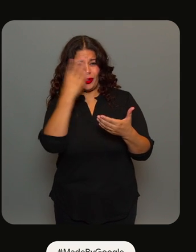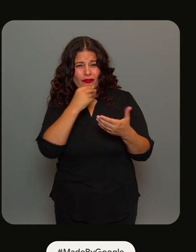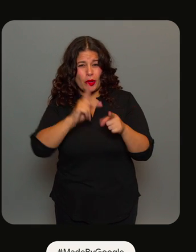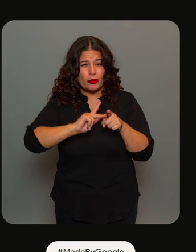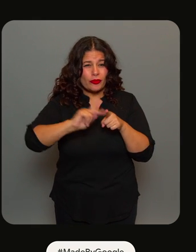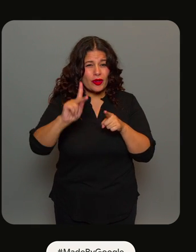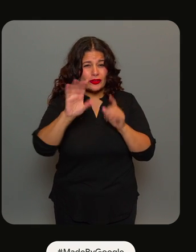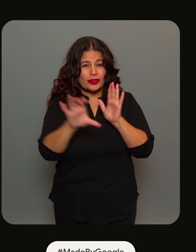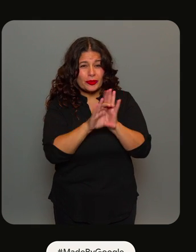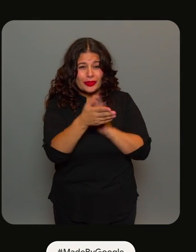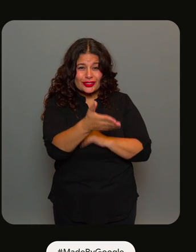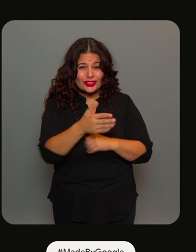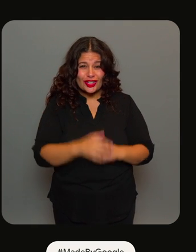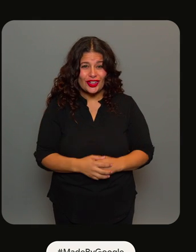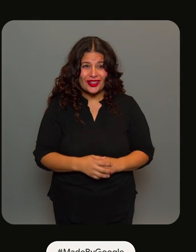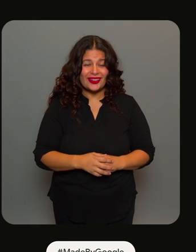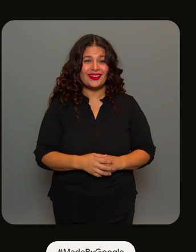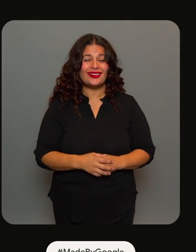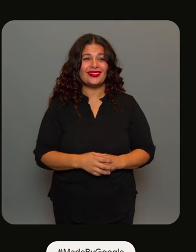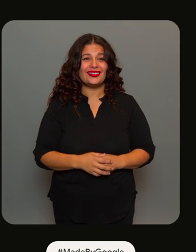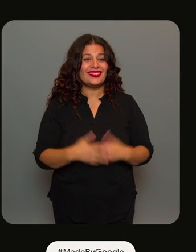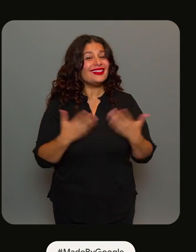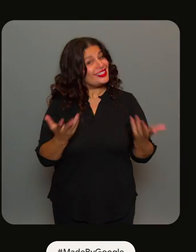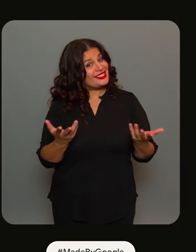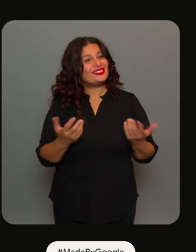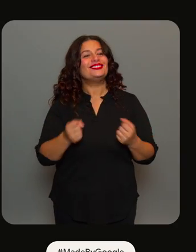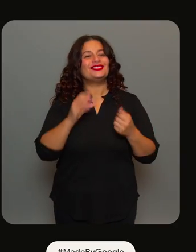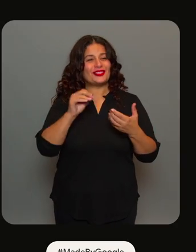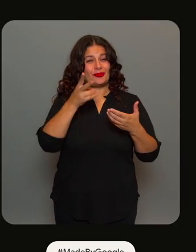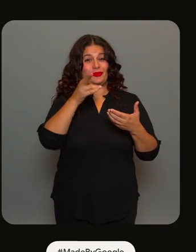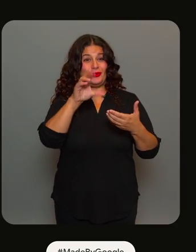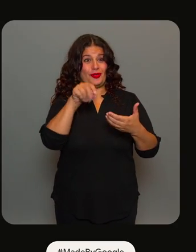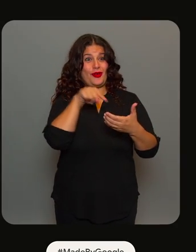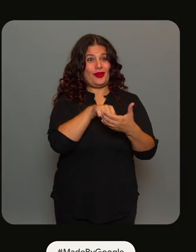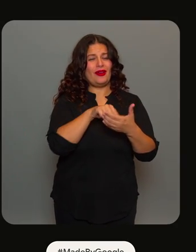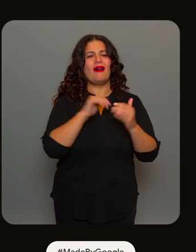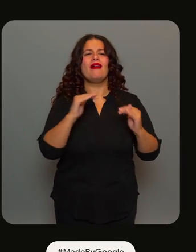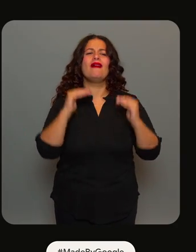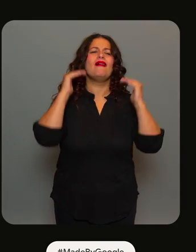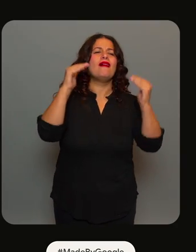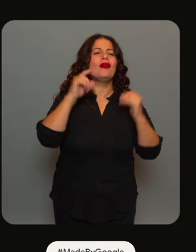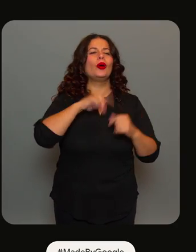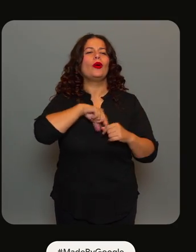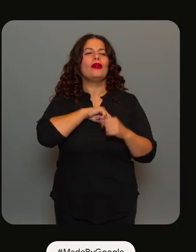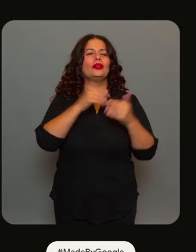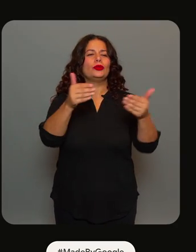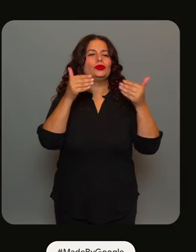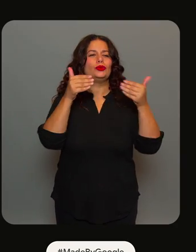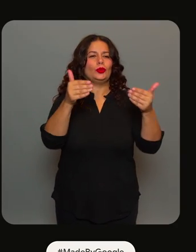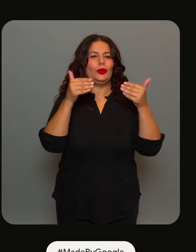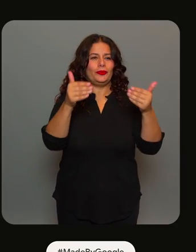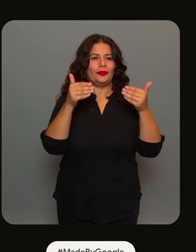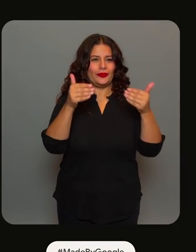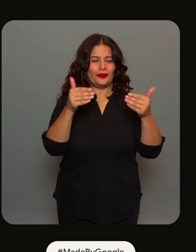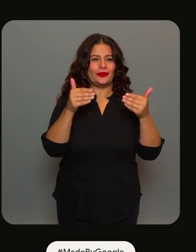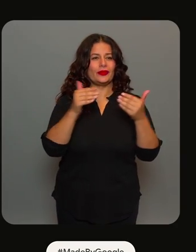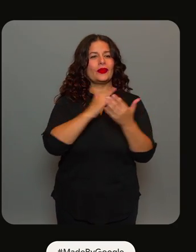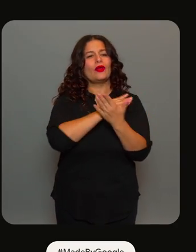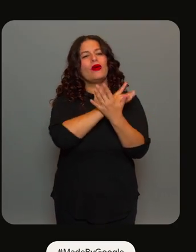Pixel 7 Pro has the highest quality zoom on a Pixel ever, across the entire zoom range.